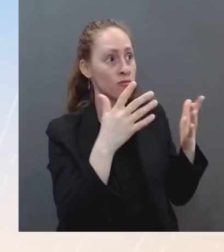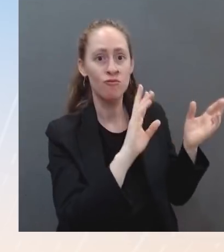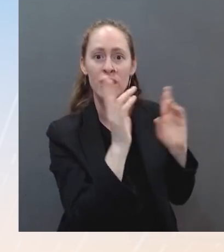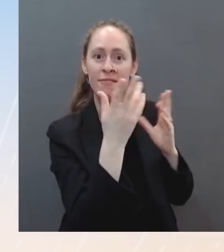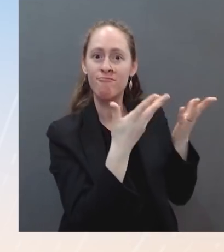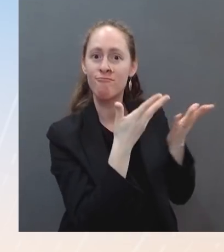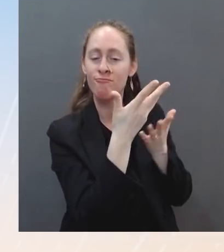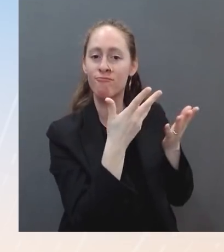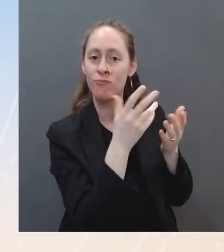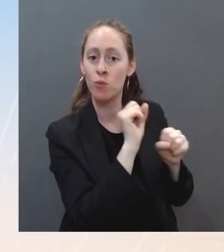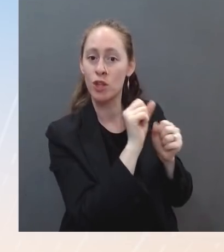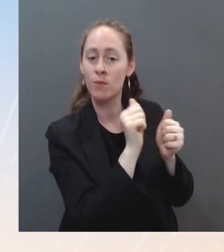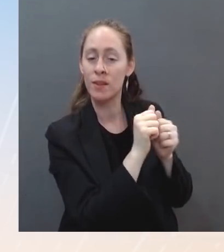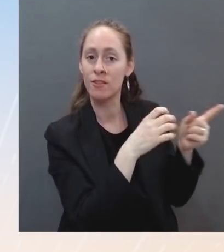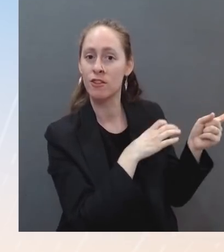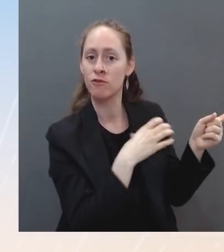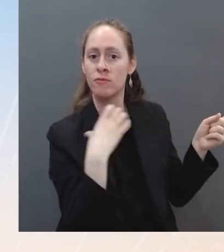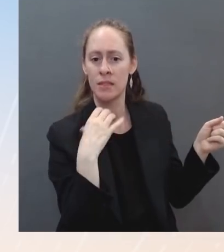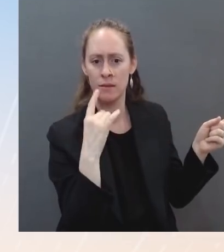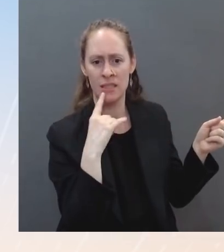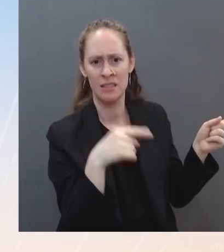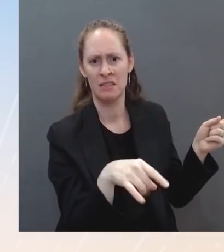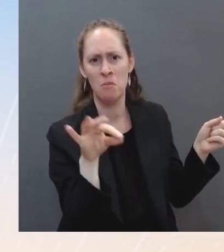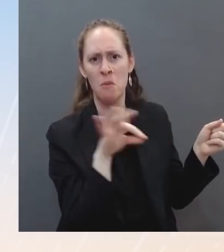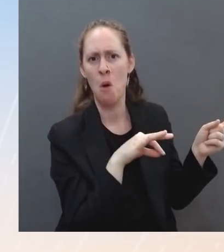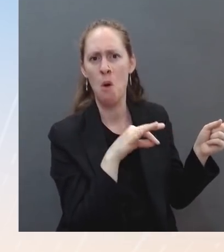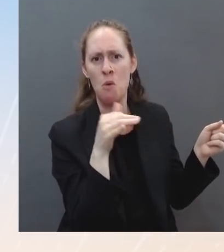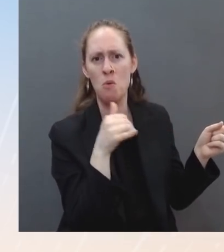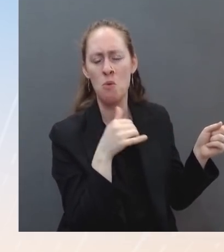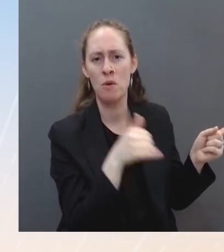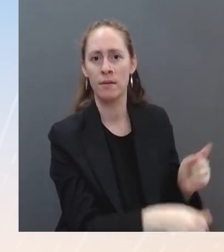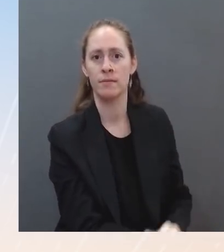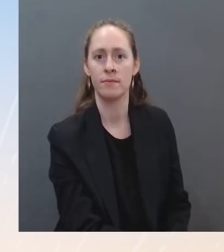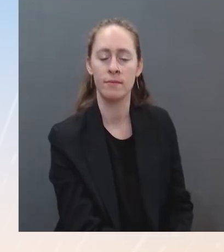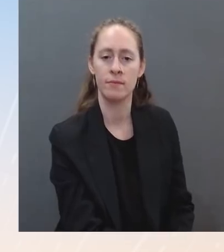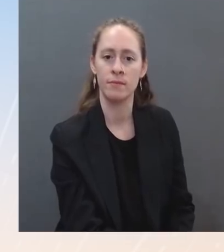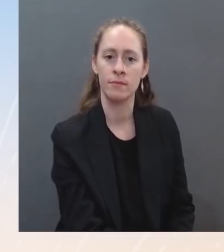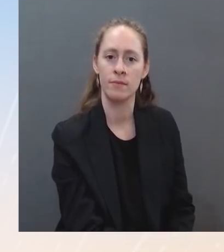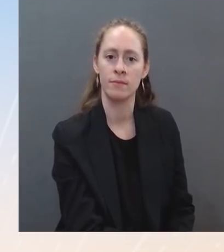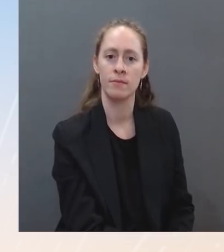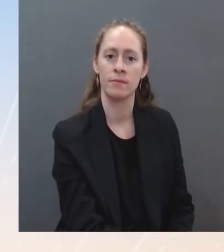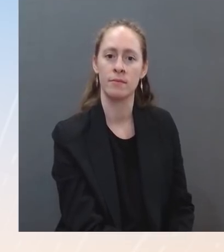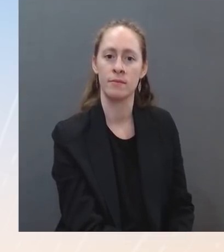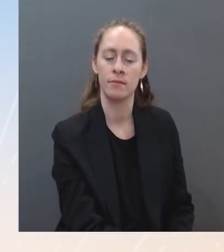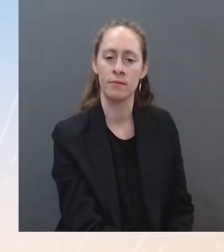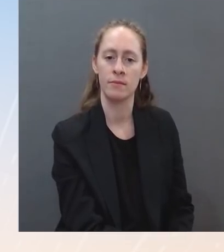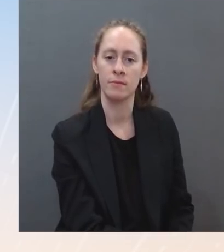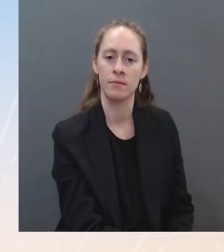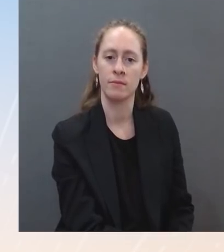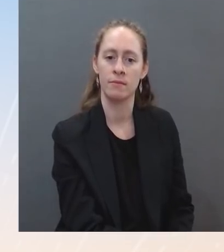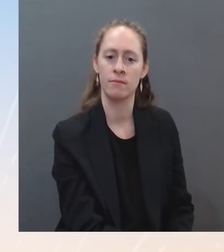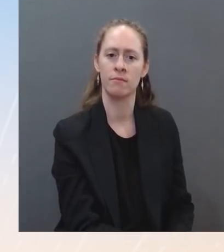to move our energy dependence from overseas back home and to move us toward a clean energy economy.